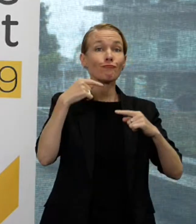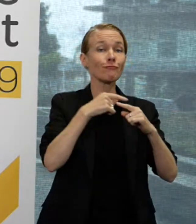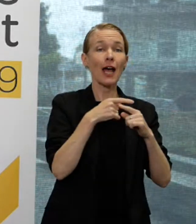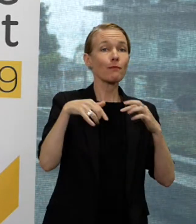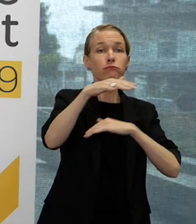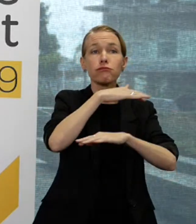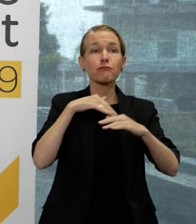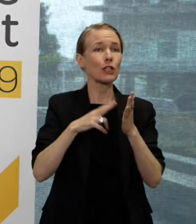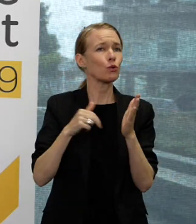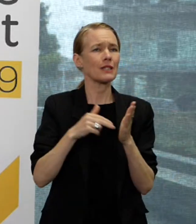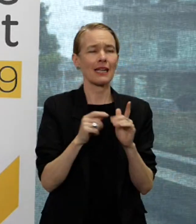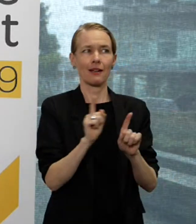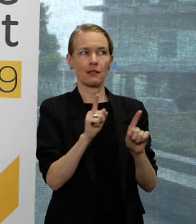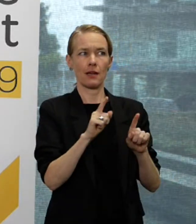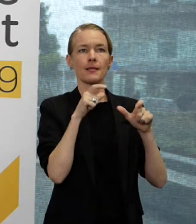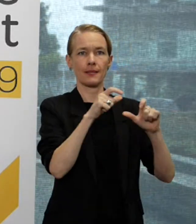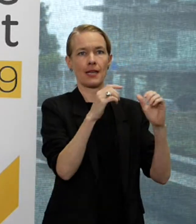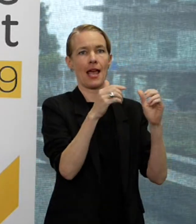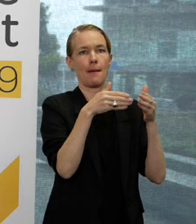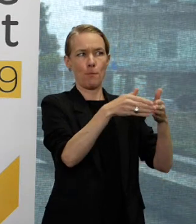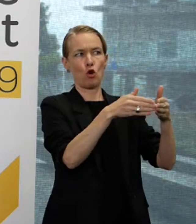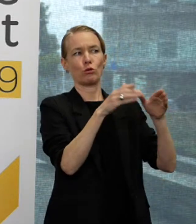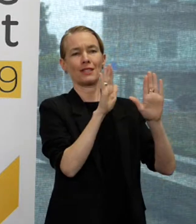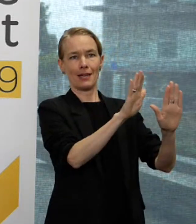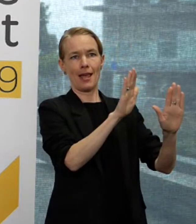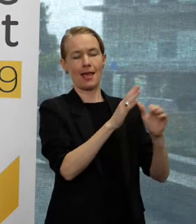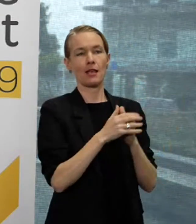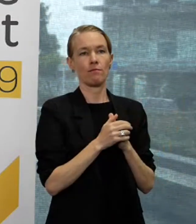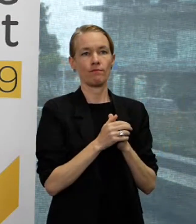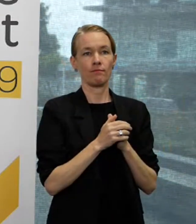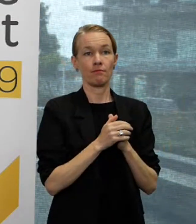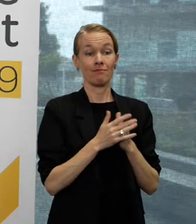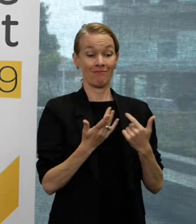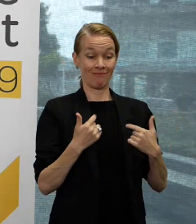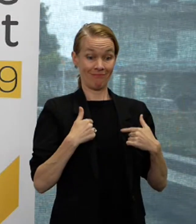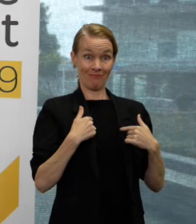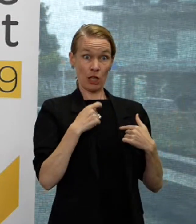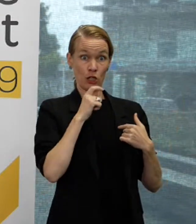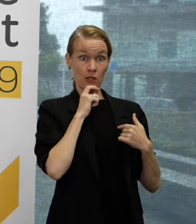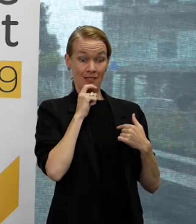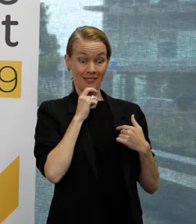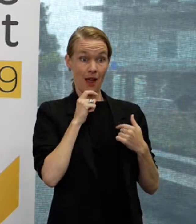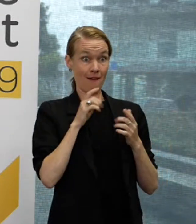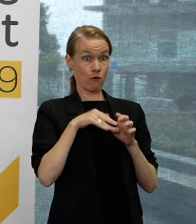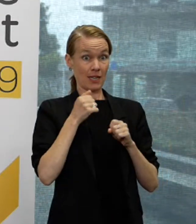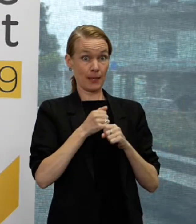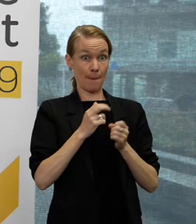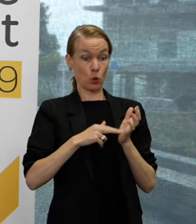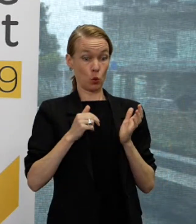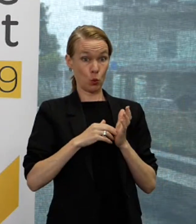minimizing interaction with crew members, both the crew and the people boarding the ships have to use masks and gloves.